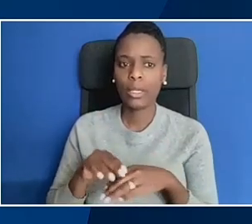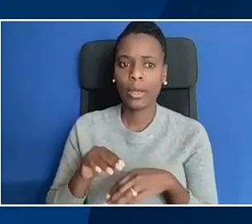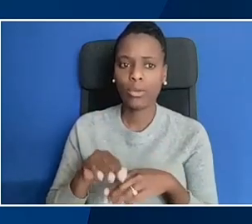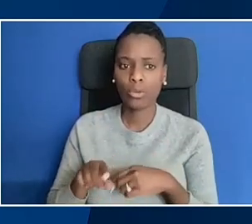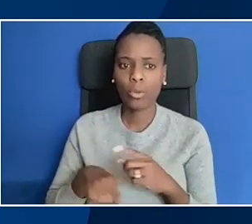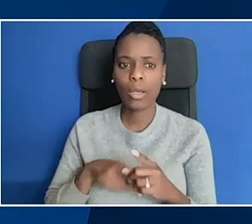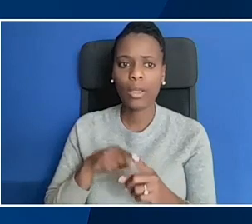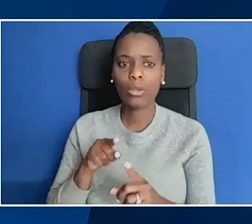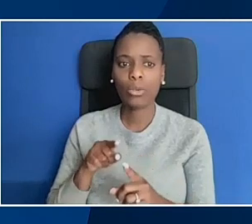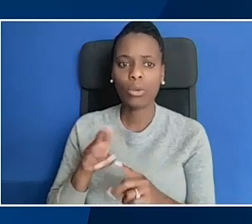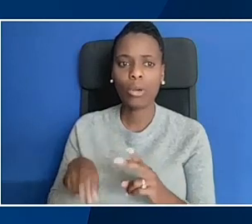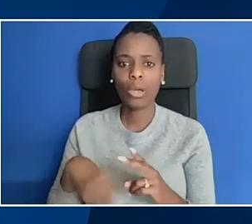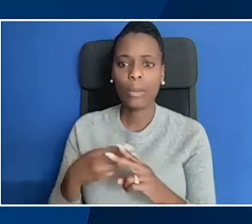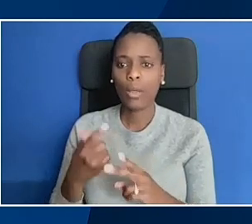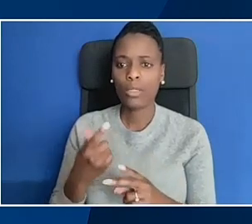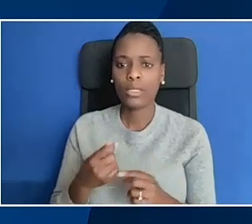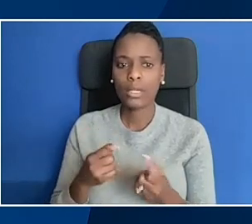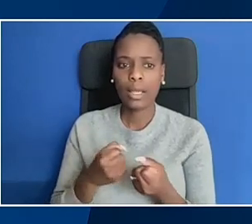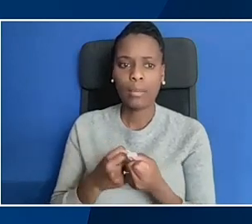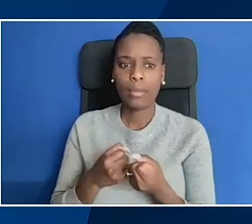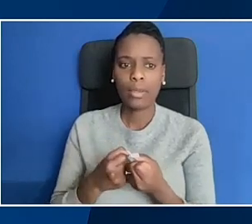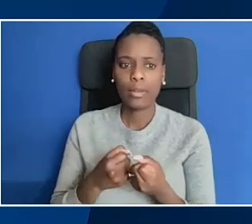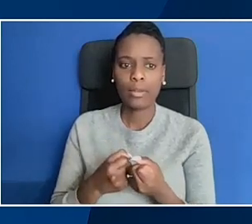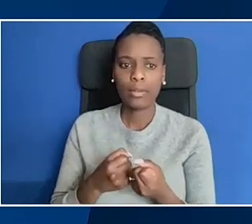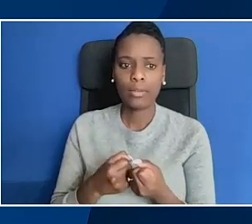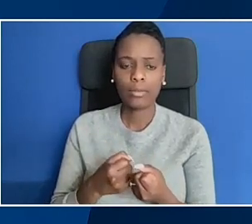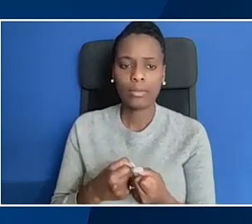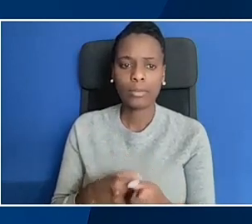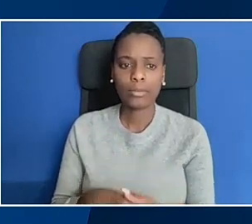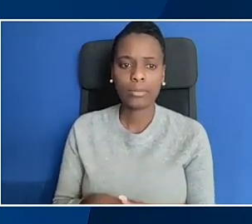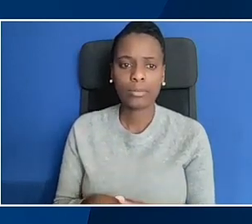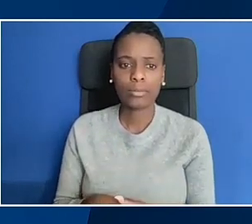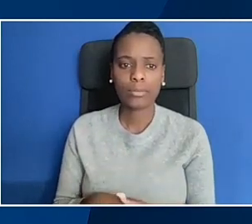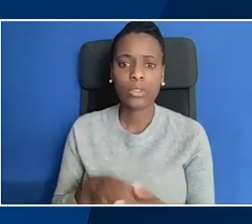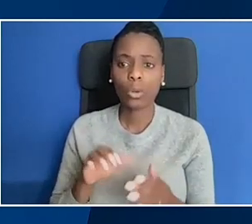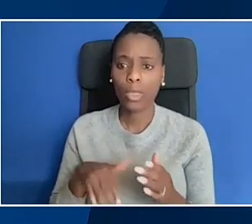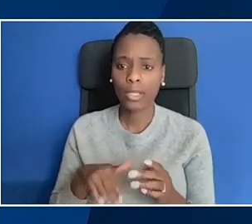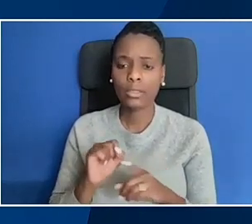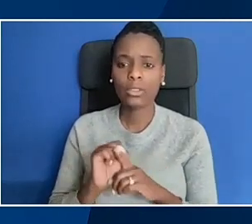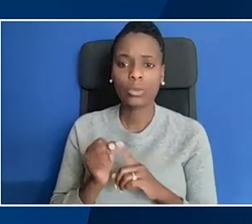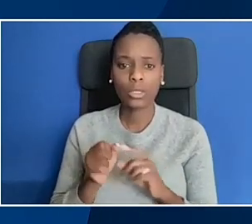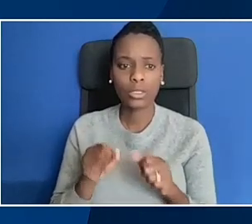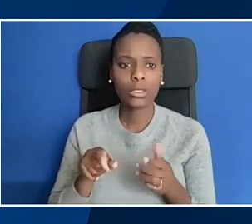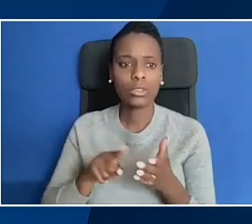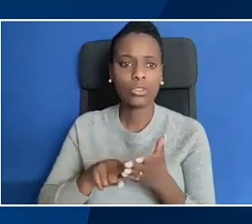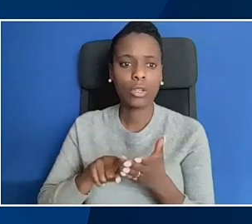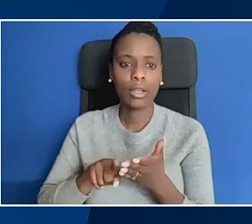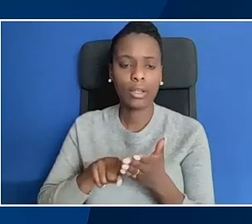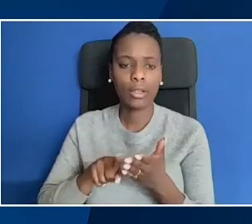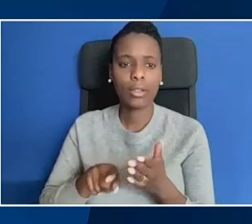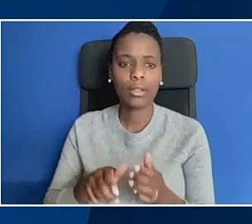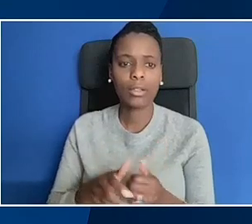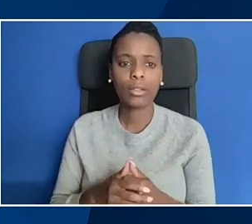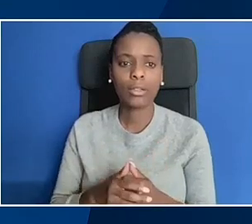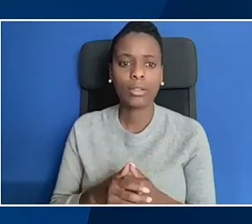stipend, so they wouldn't be in a situation where they were checking on a form that they are. Doesn't have to be a document. It could